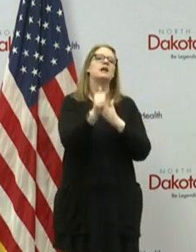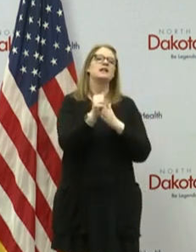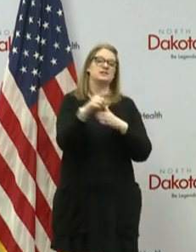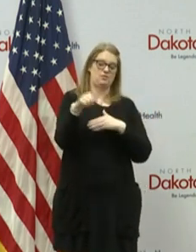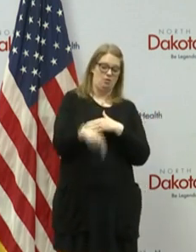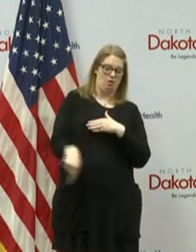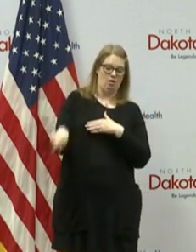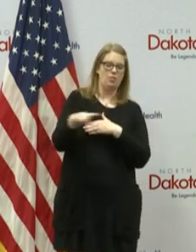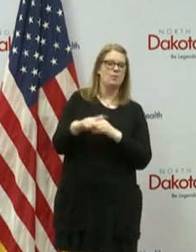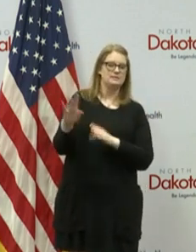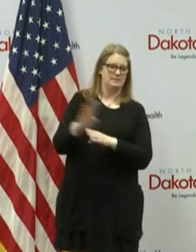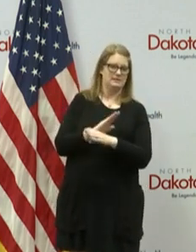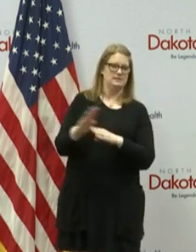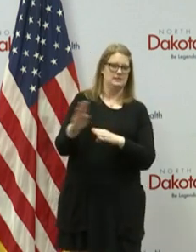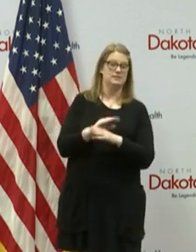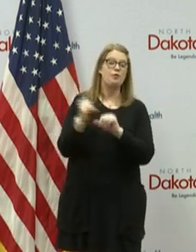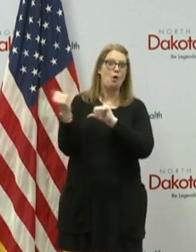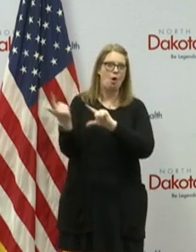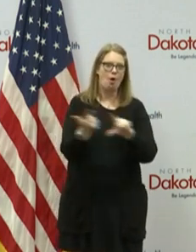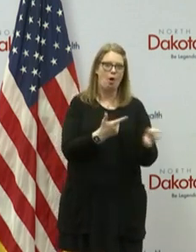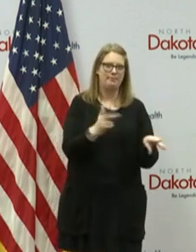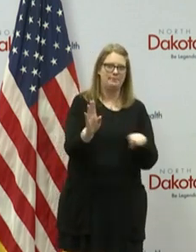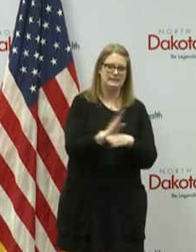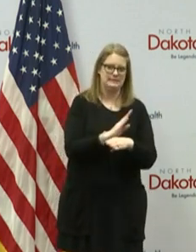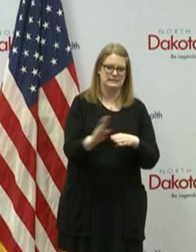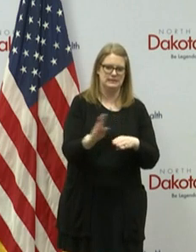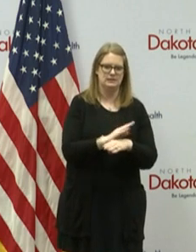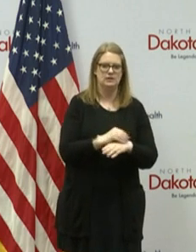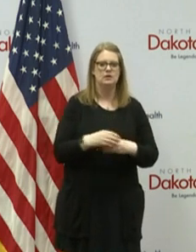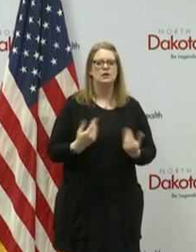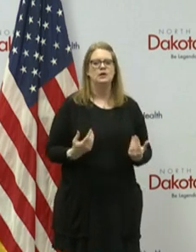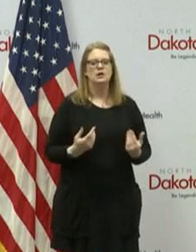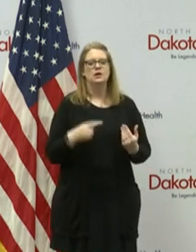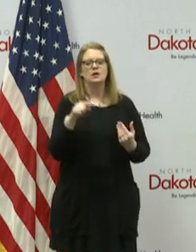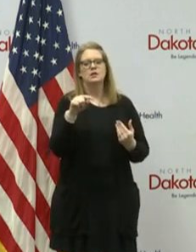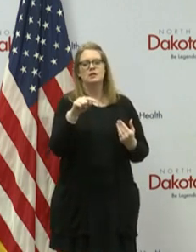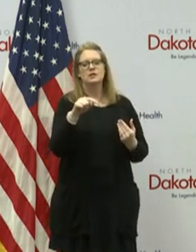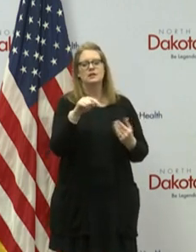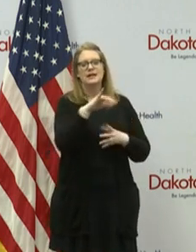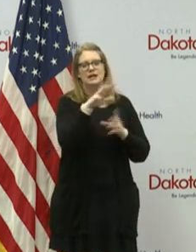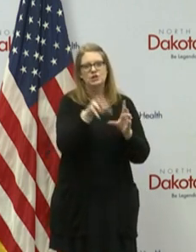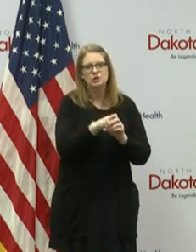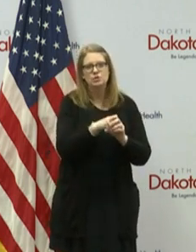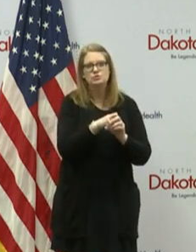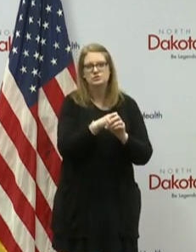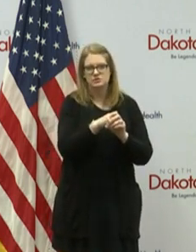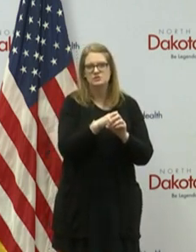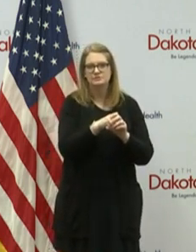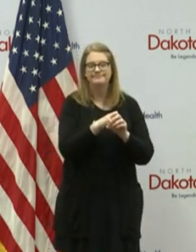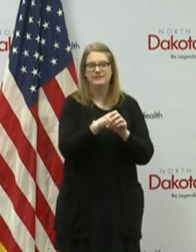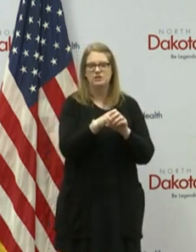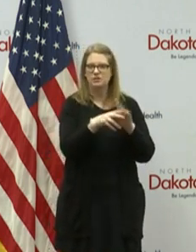FOR THOSE WHO ARE OPENING UP AS PART OF THE NORTH DAKOTA SMART RESTART THERE ARE GUIDELINES FOR THOSE INDUSTRIES BUT WE ARE